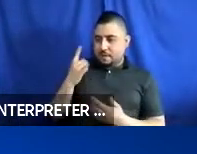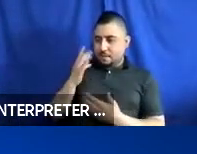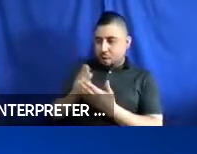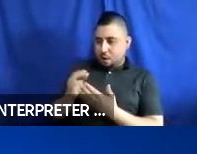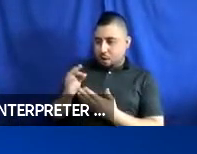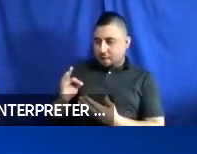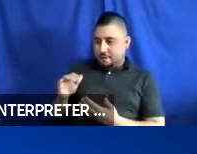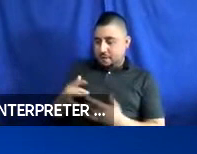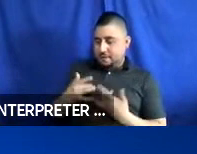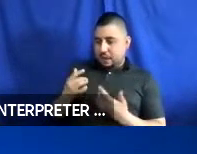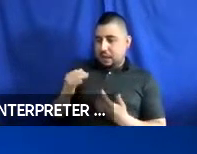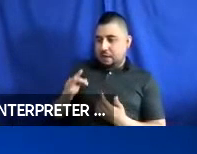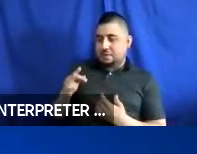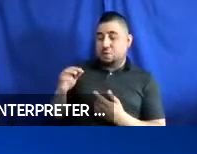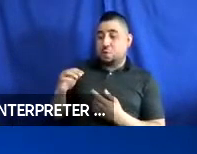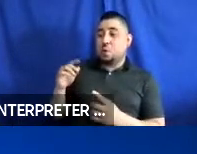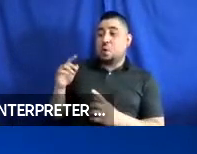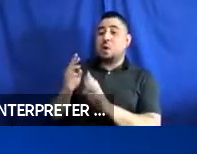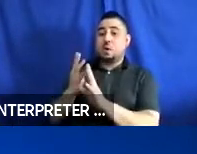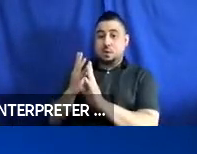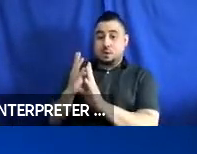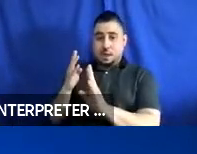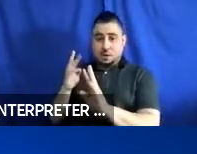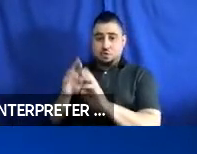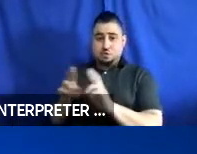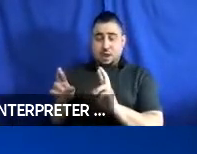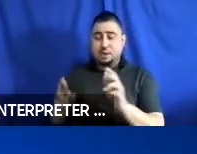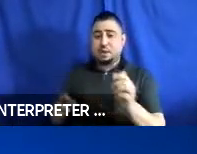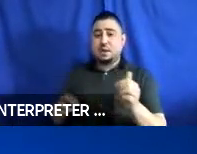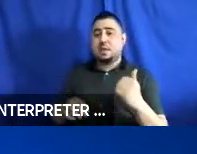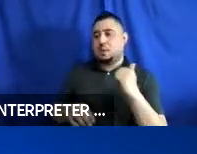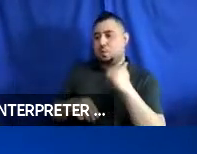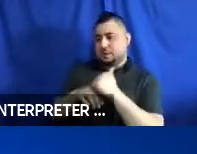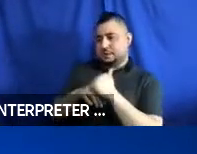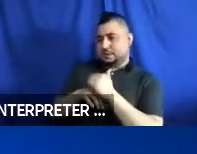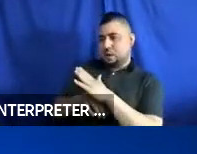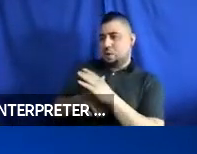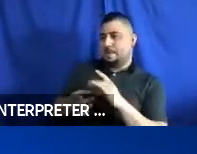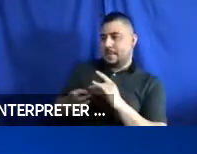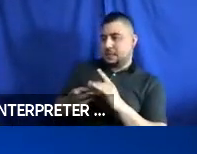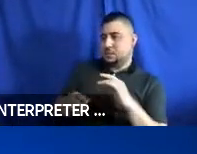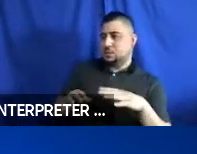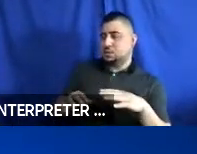If you have been cued up to speak, the host will send you a message via the chat letting